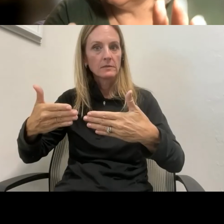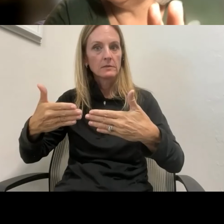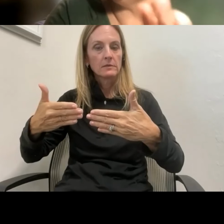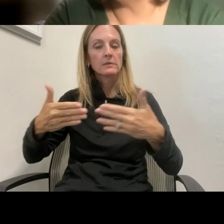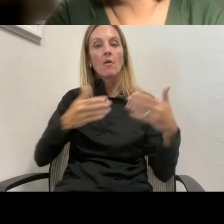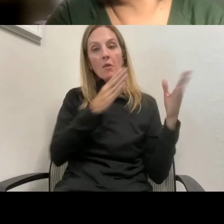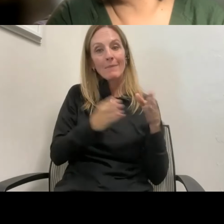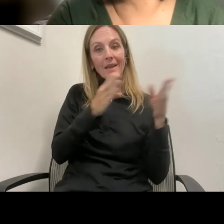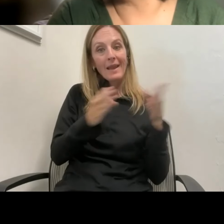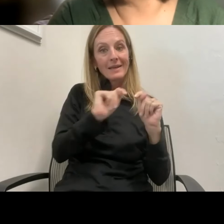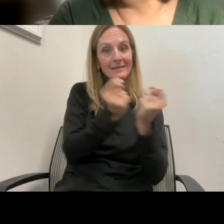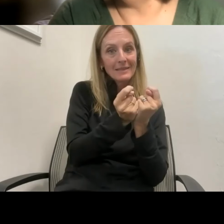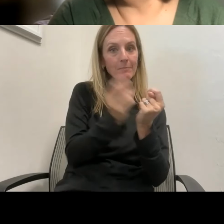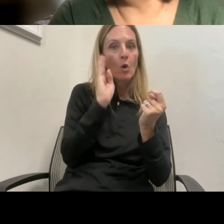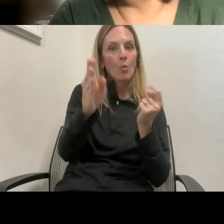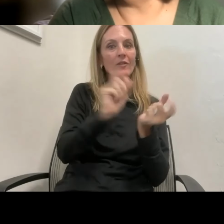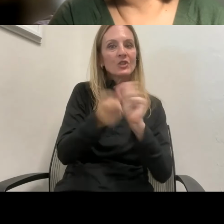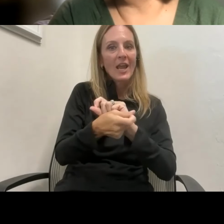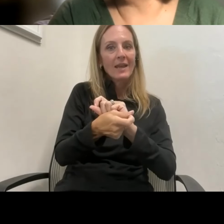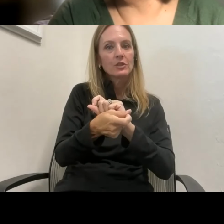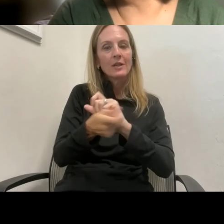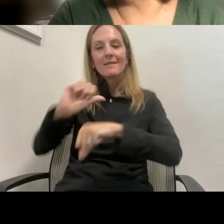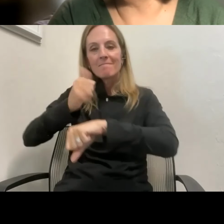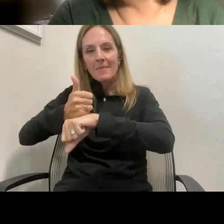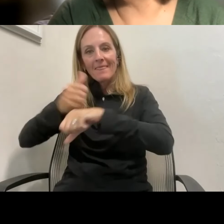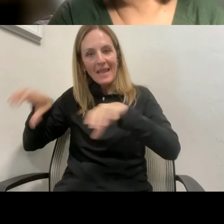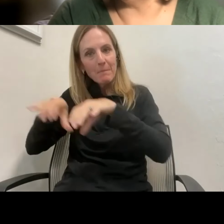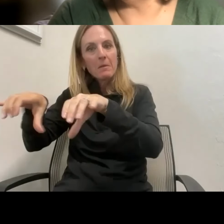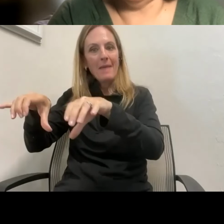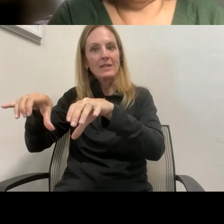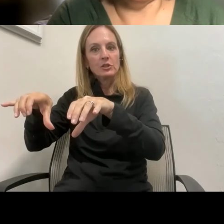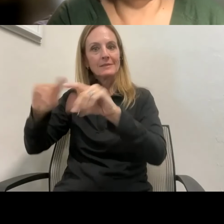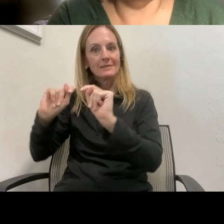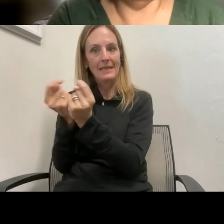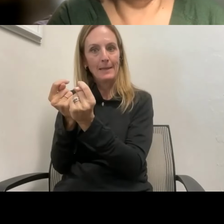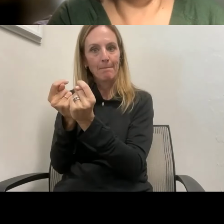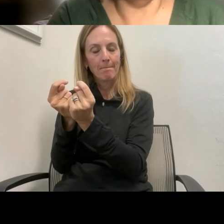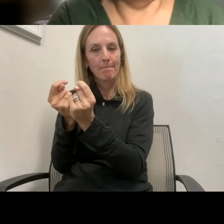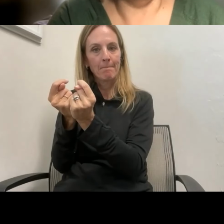going to move into the action, yeah. And what's best? Where do we start? Okay, let's go next.